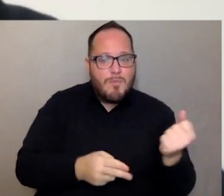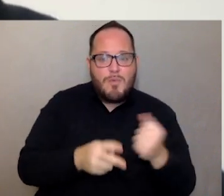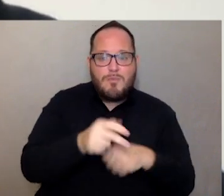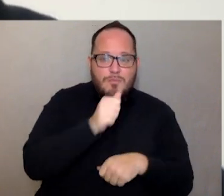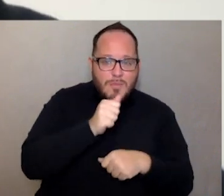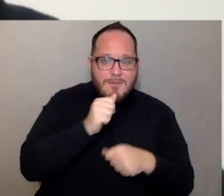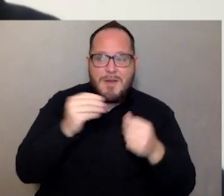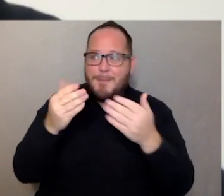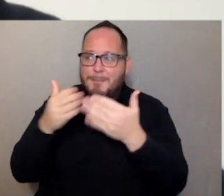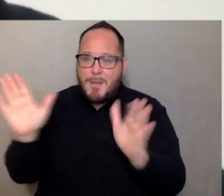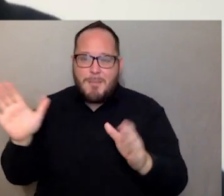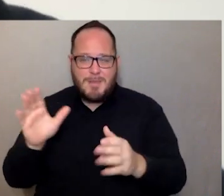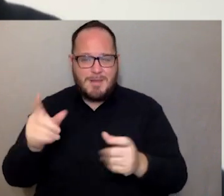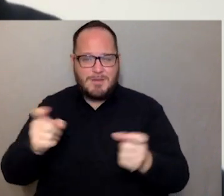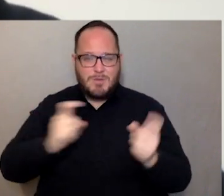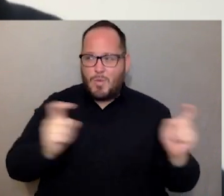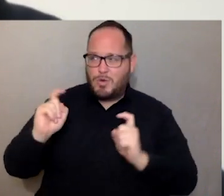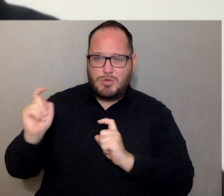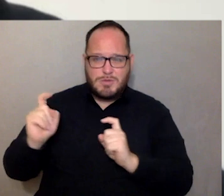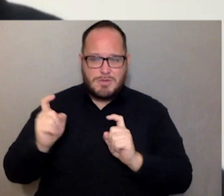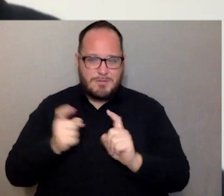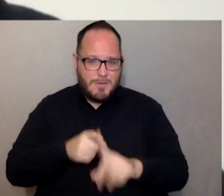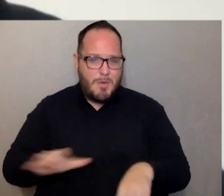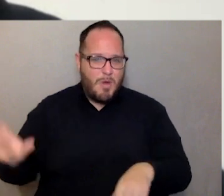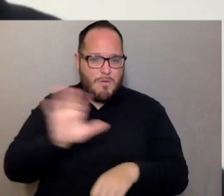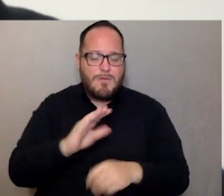FOR MAKING THIS PROGRAM POSSIBLE. AND FINALLY, I ALSO WANT TO THANK THE PROGRAM'S COMMUNITY